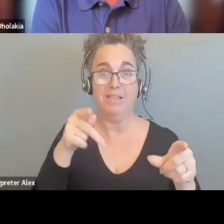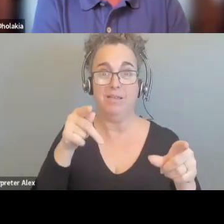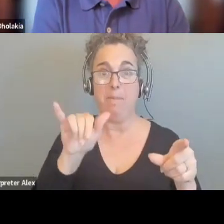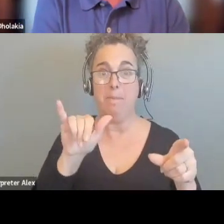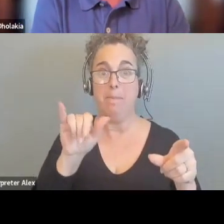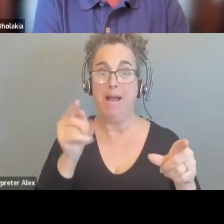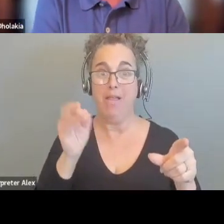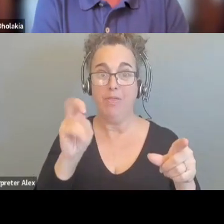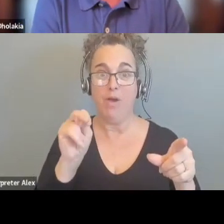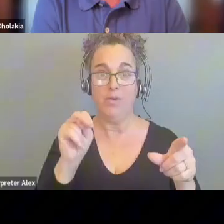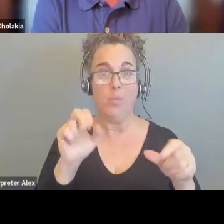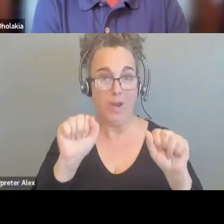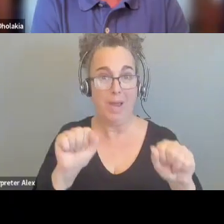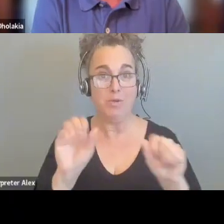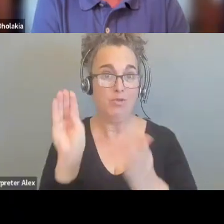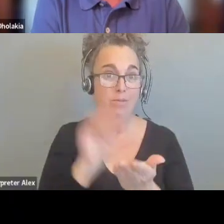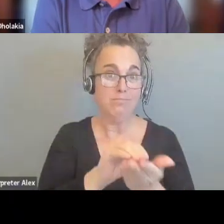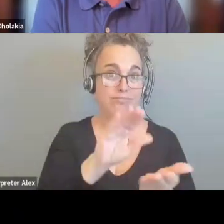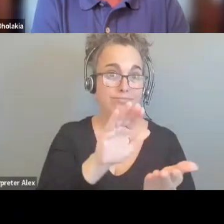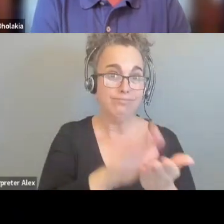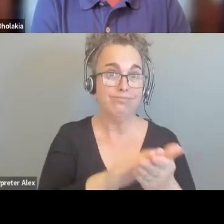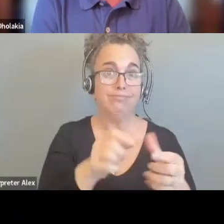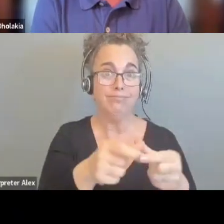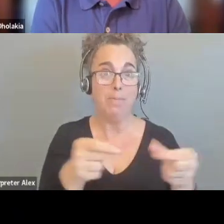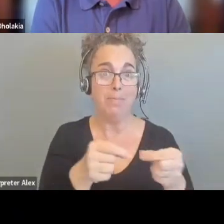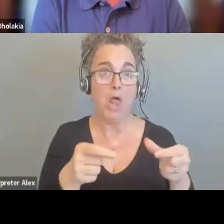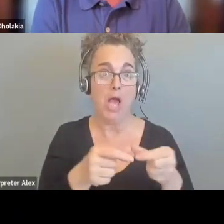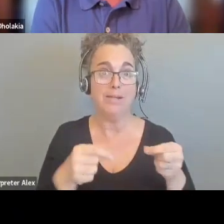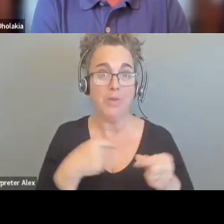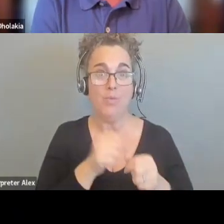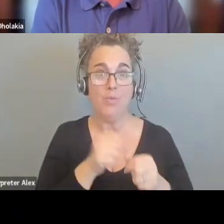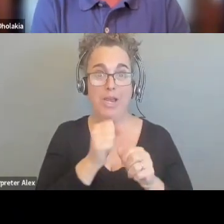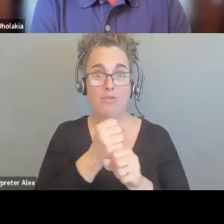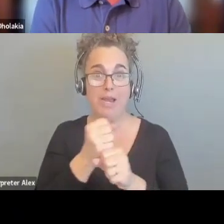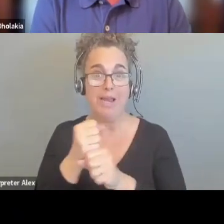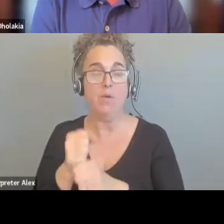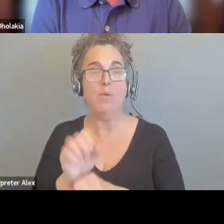and that's one of the test blocks we created being the for loop block.